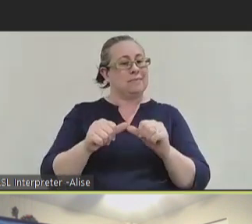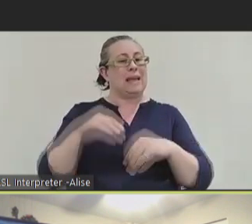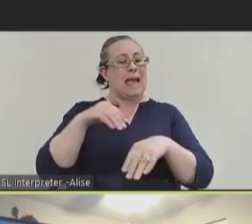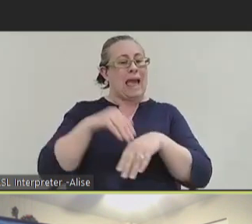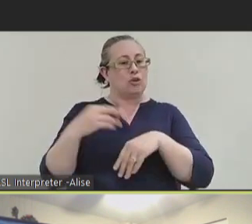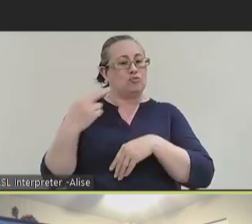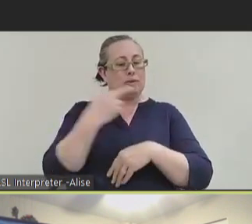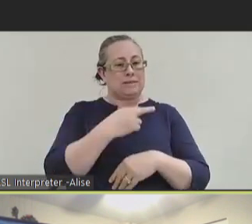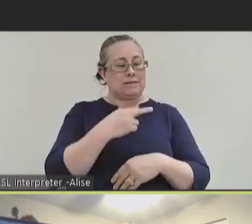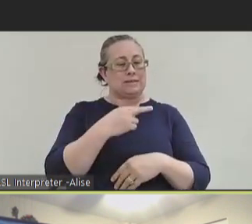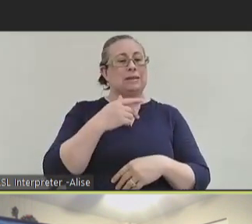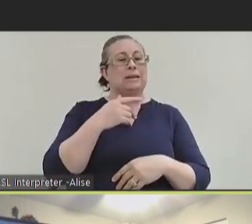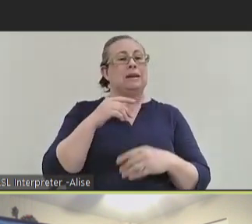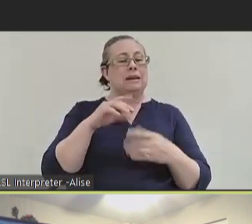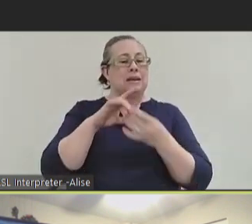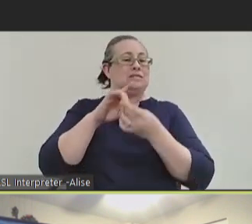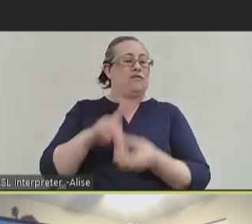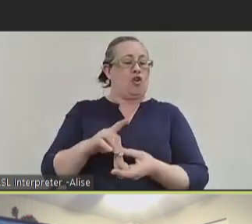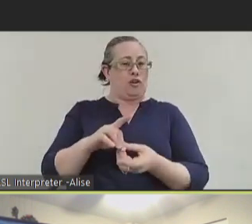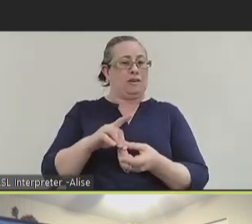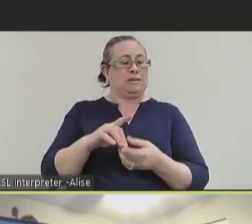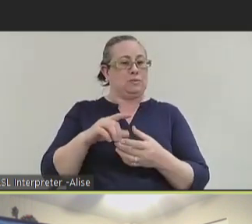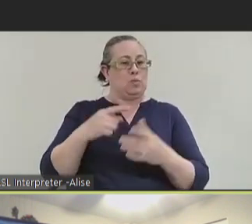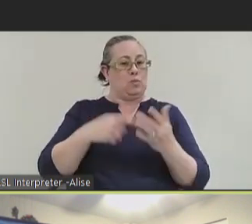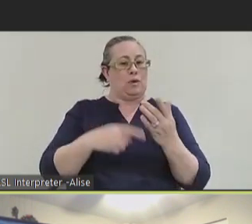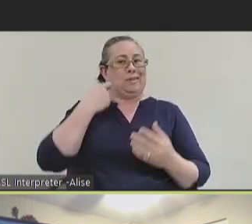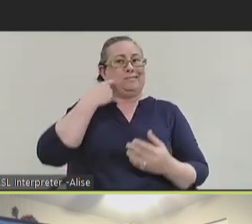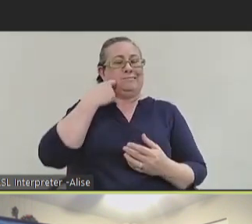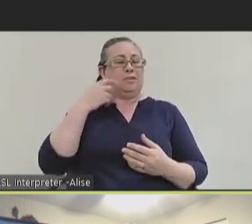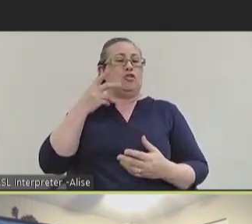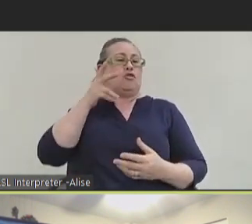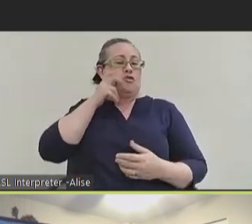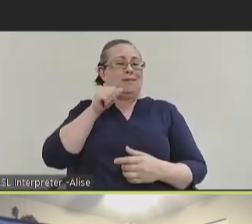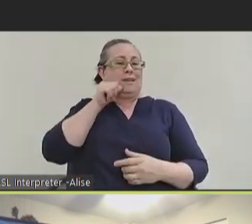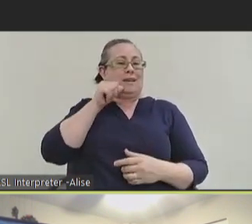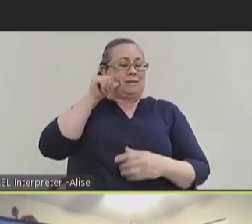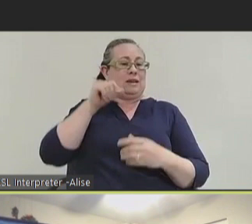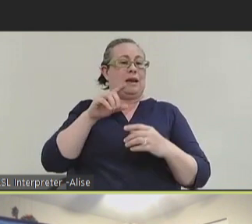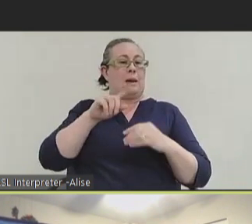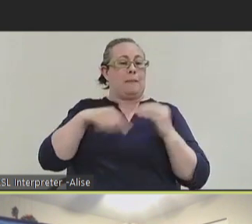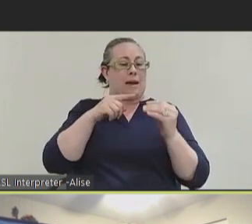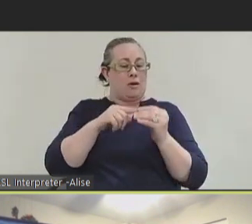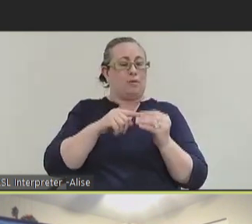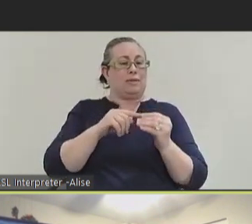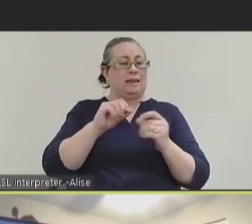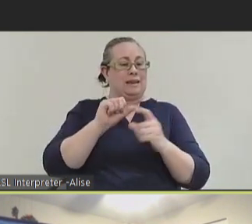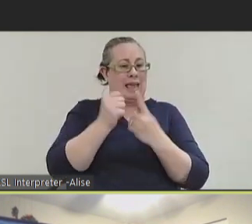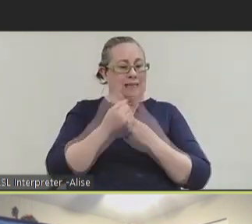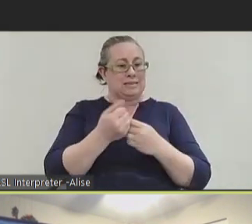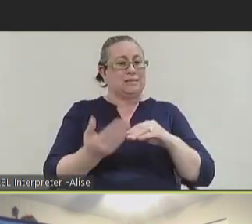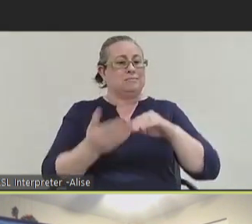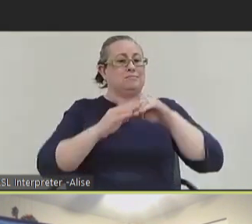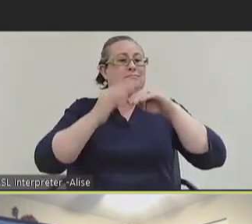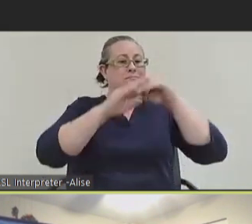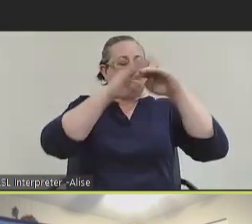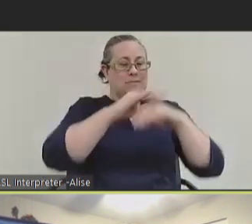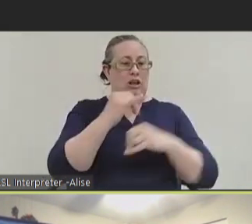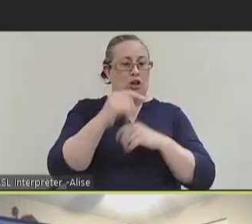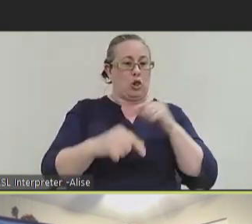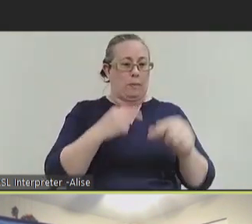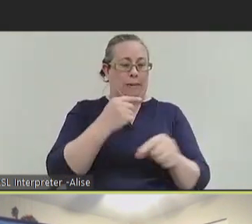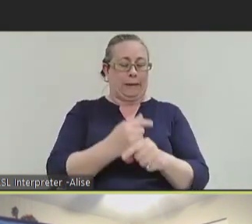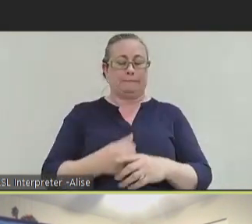especially in the context of what we heard yesterday about rising cases globally. Next,